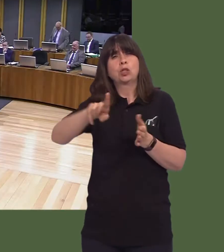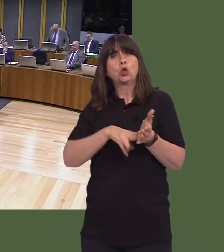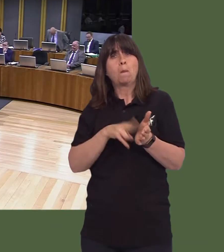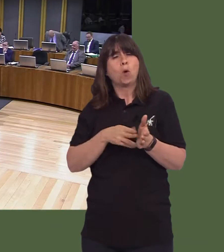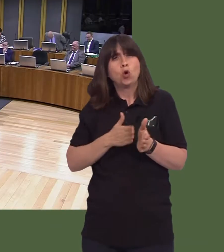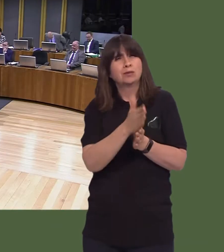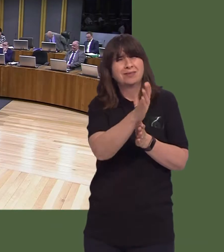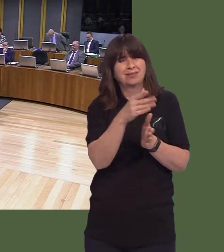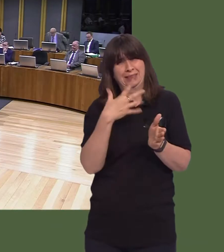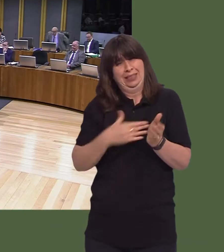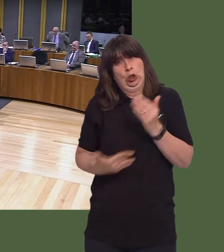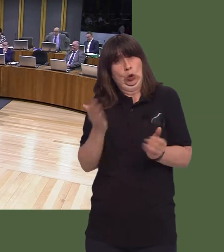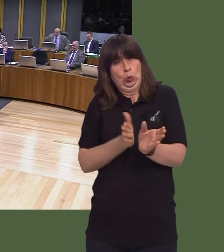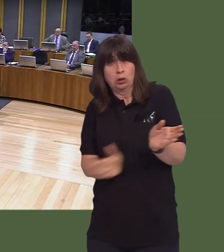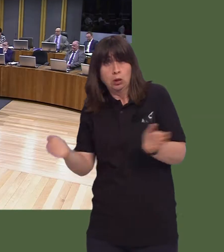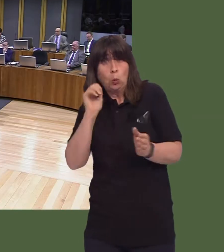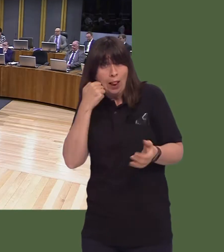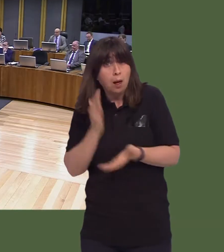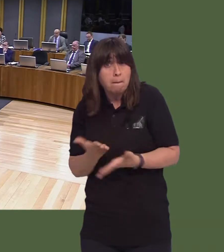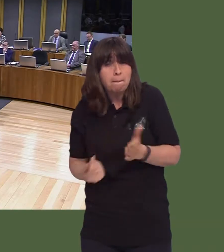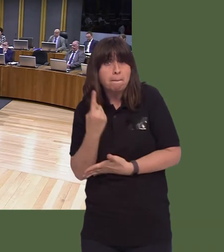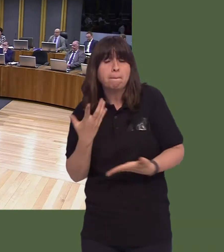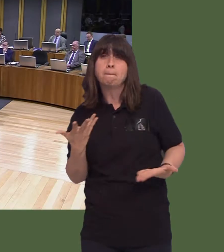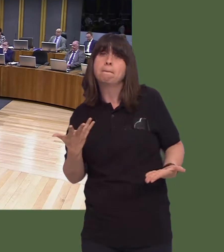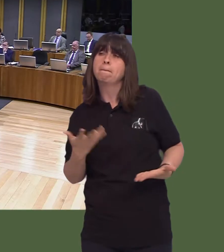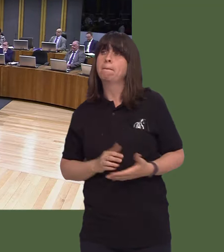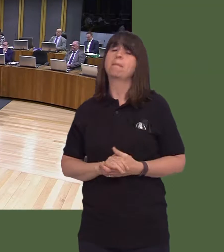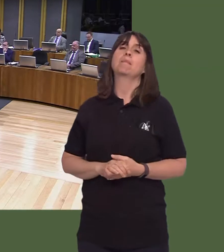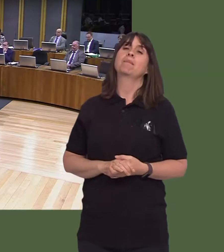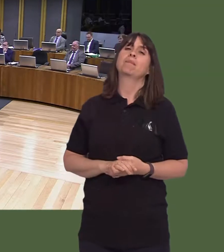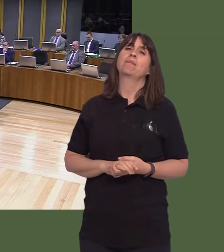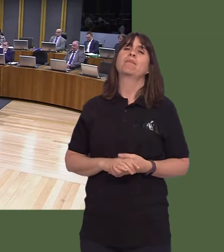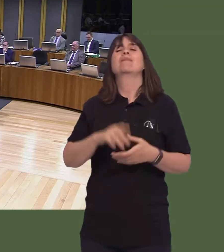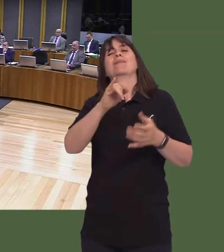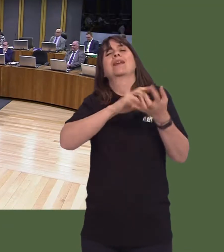Carwyn Jones AM: Well, first of all, I think it's only fair to point out the context in which the comments were made by the Cabinet Secretary for Finance.